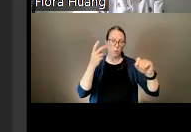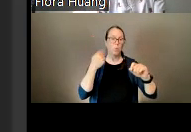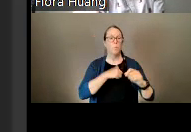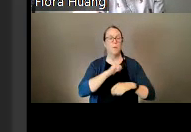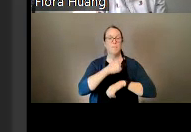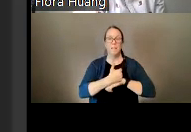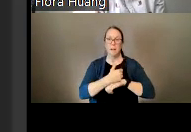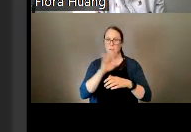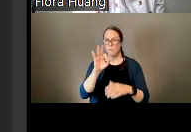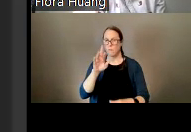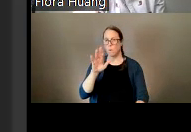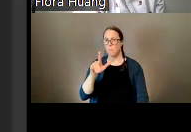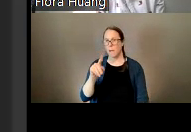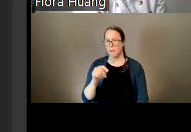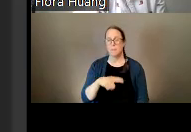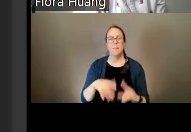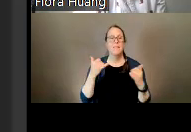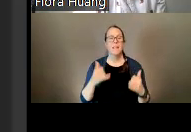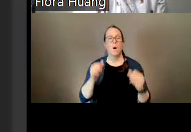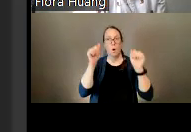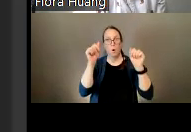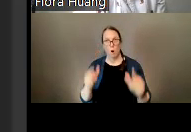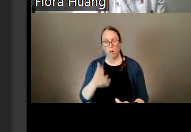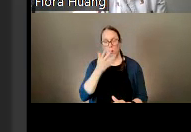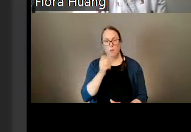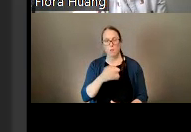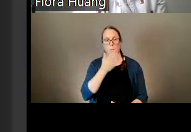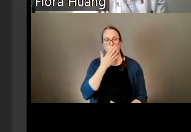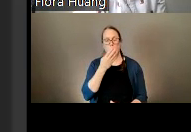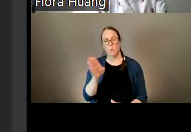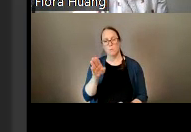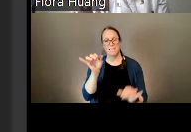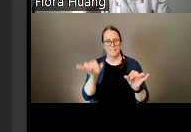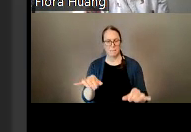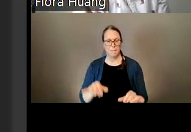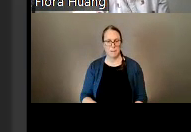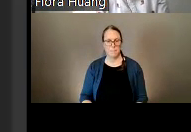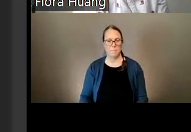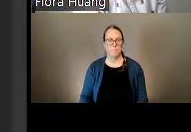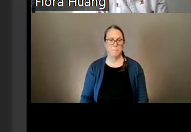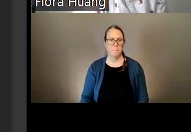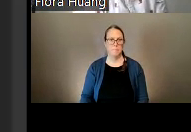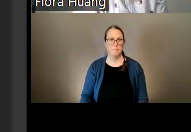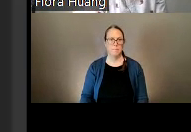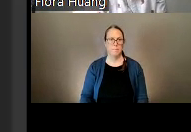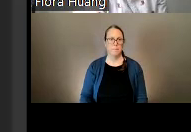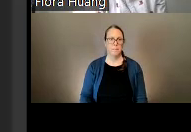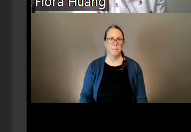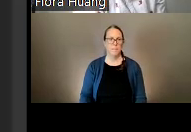It's just that they're not different shades of blue. So the other reminder that we got that was also important